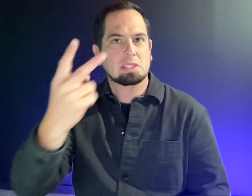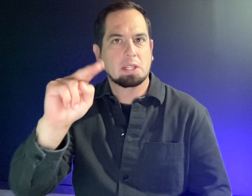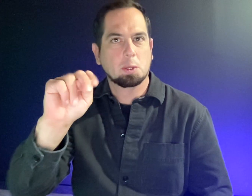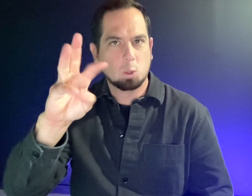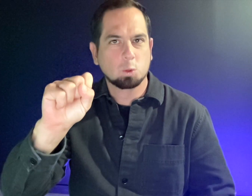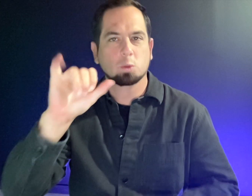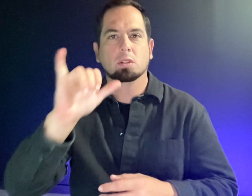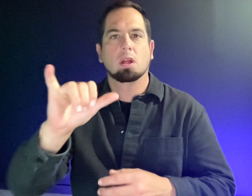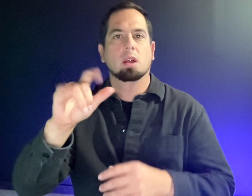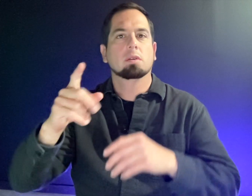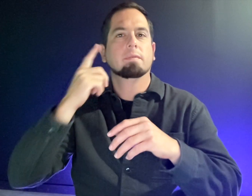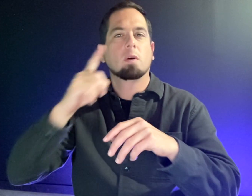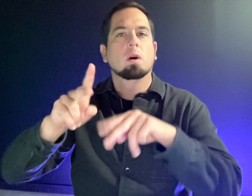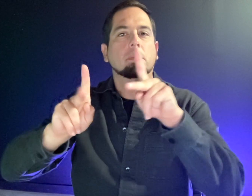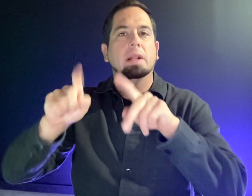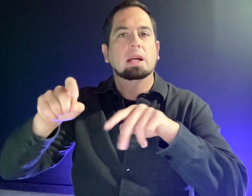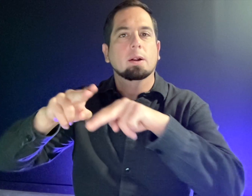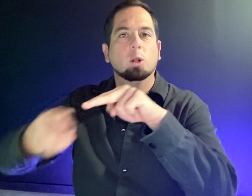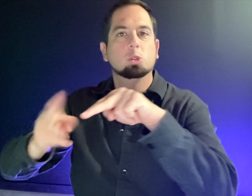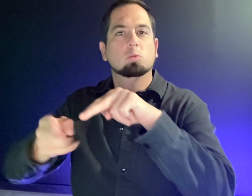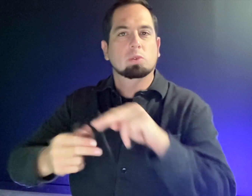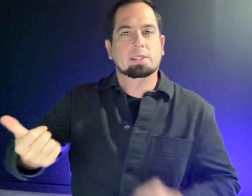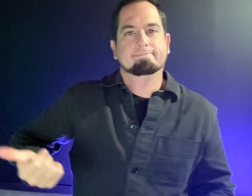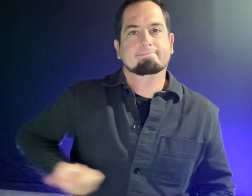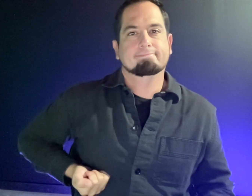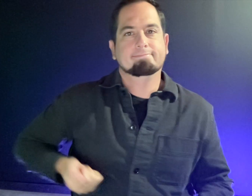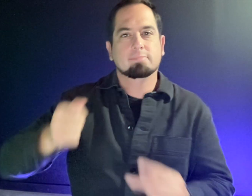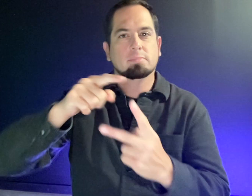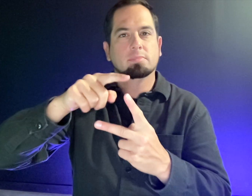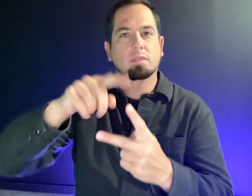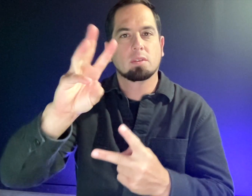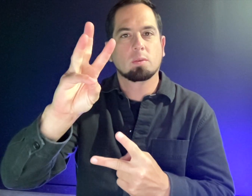I'm seeing news that drug-loss injections